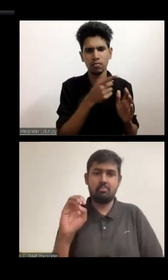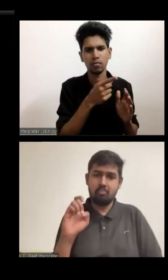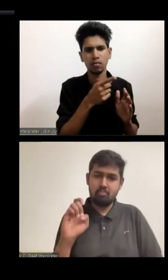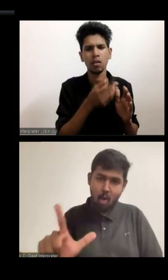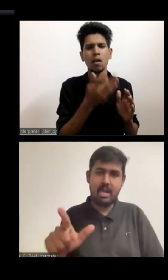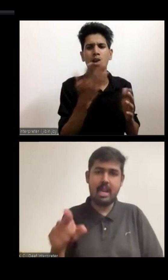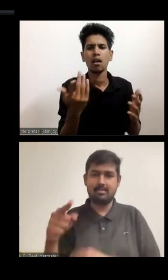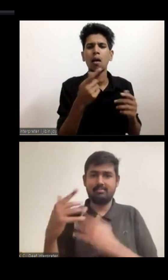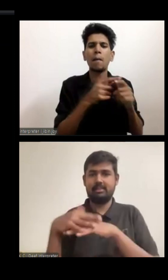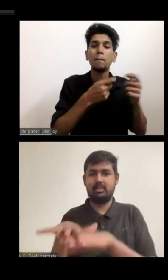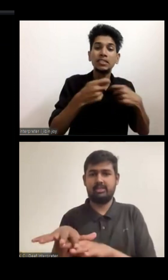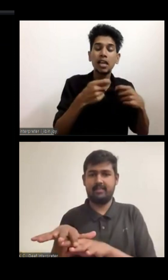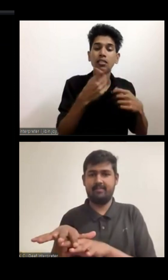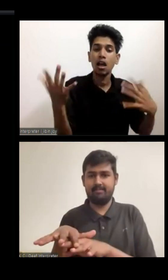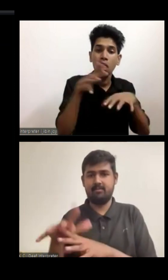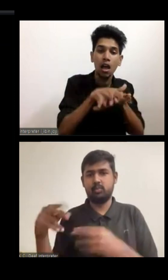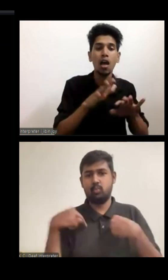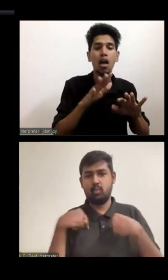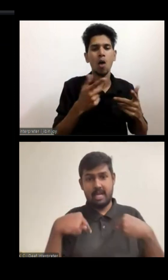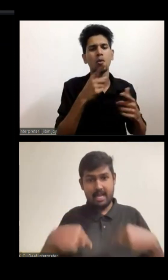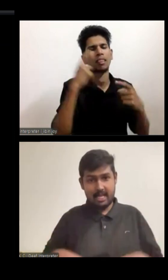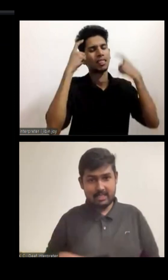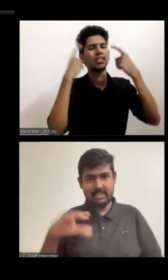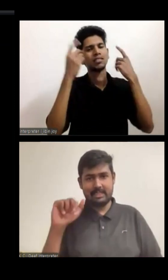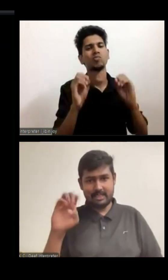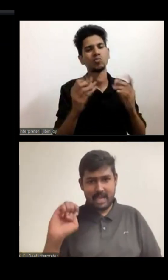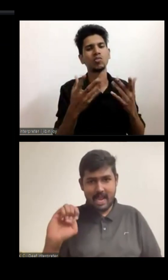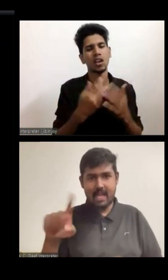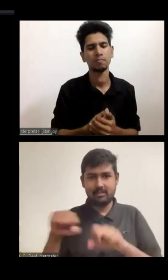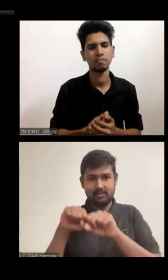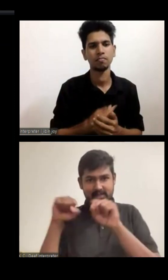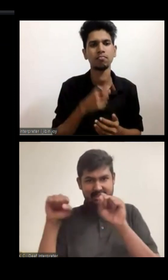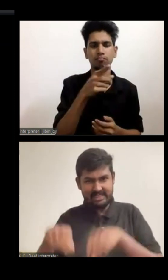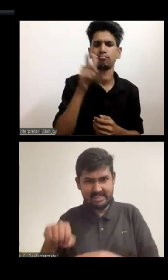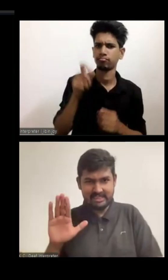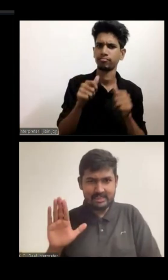business model. Yes. Does anyone wants to comment?